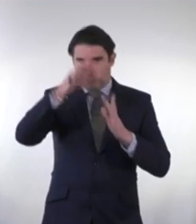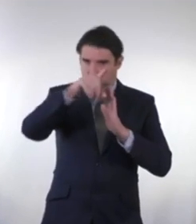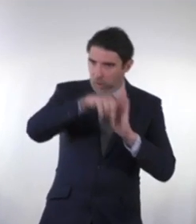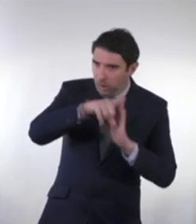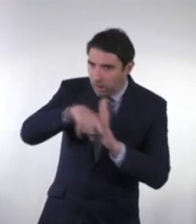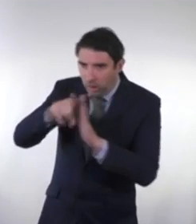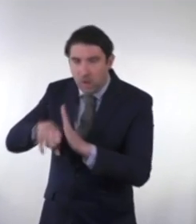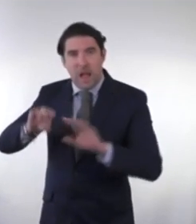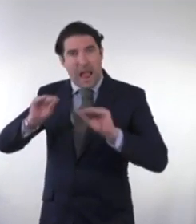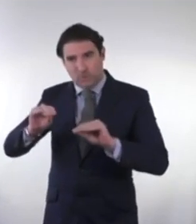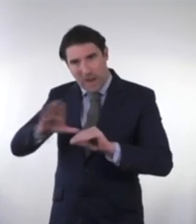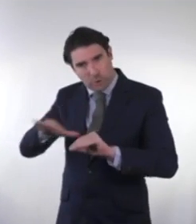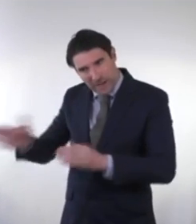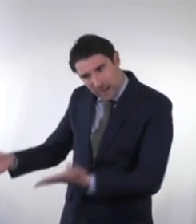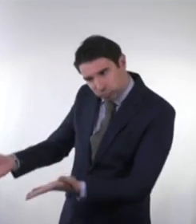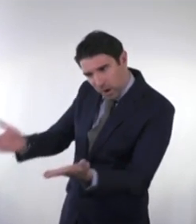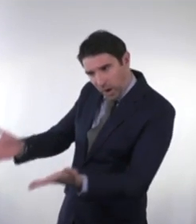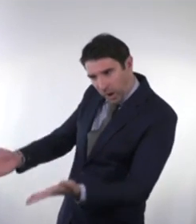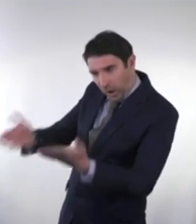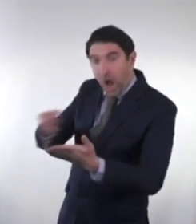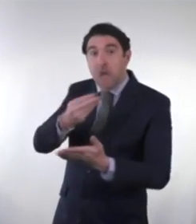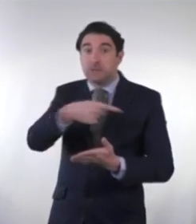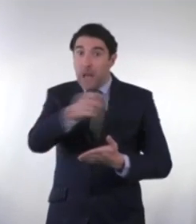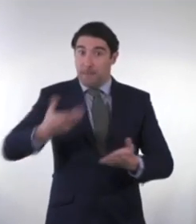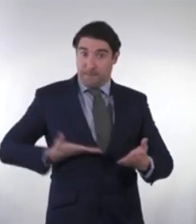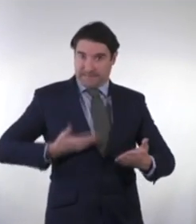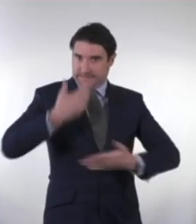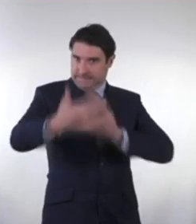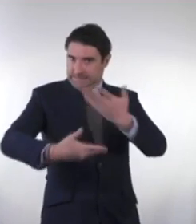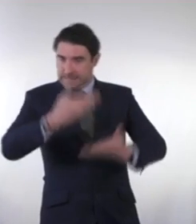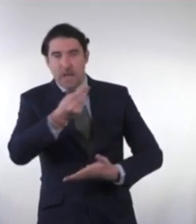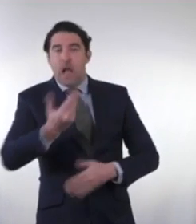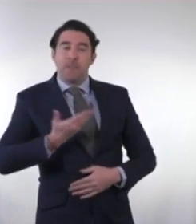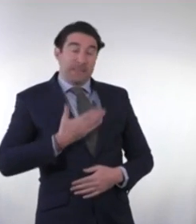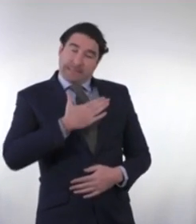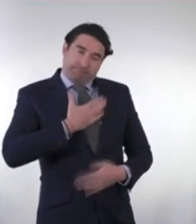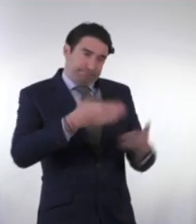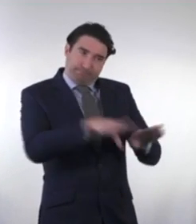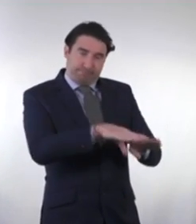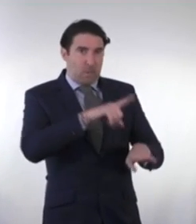allows us, for the first time in a generation, to give young people the chance of home ownership,